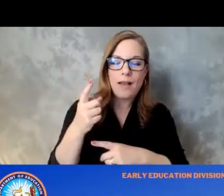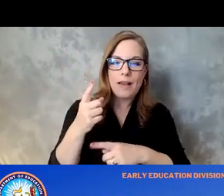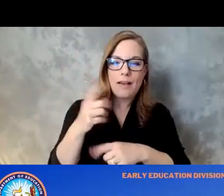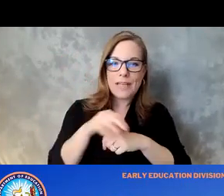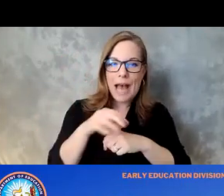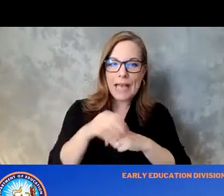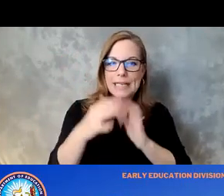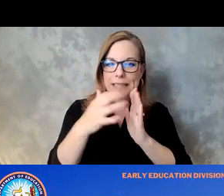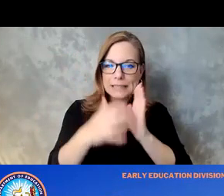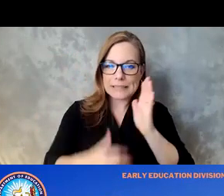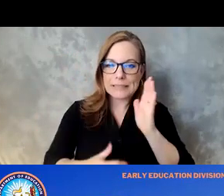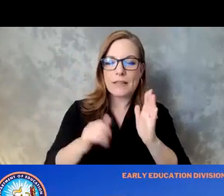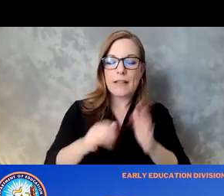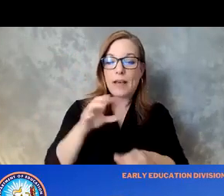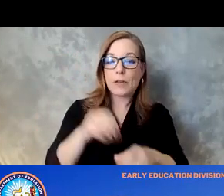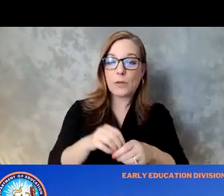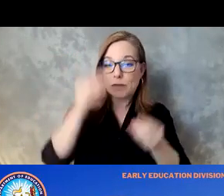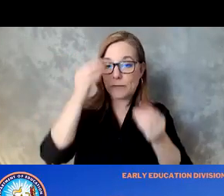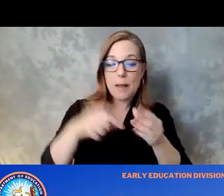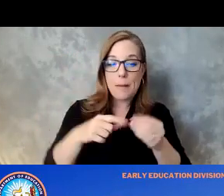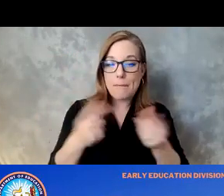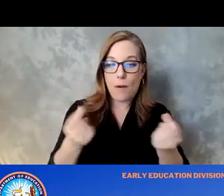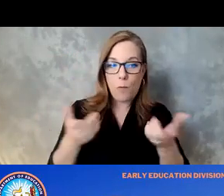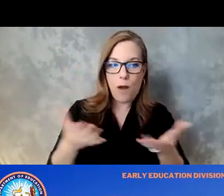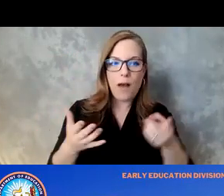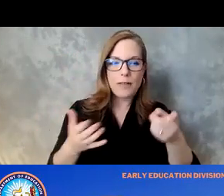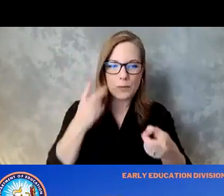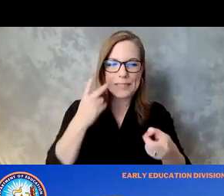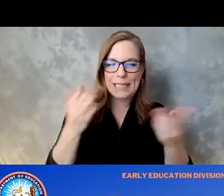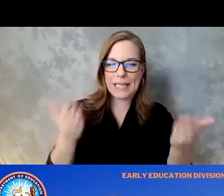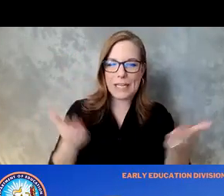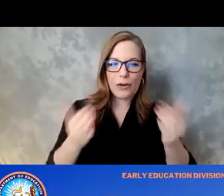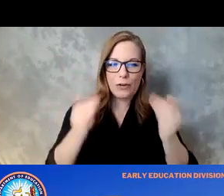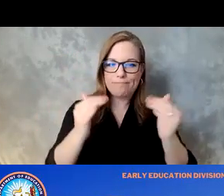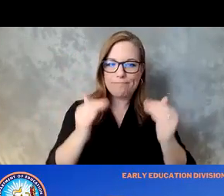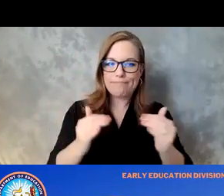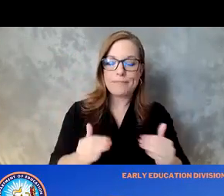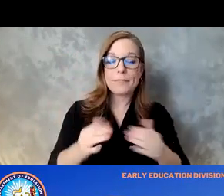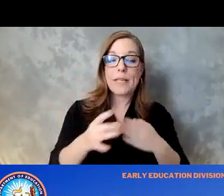information on the following. So there is a Guidance introduction and some general information